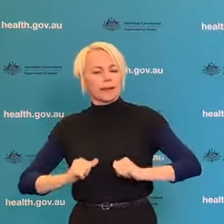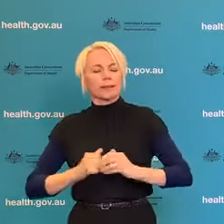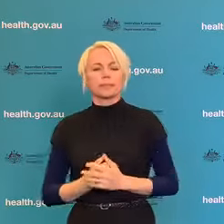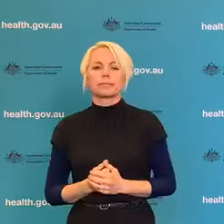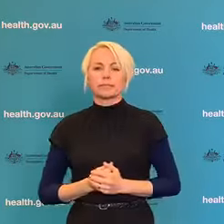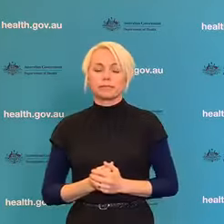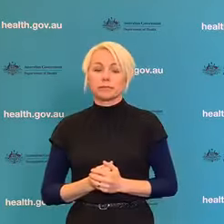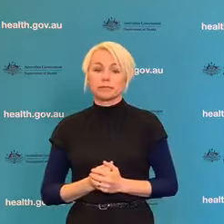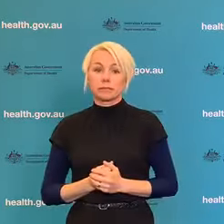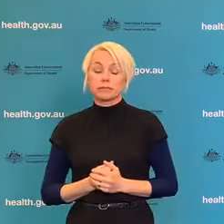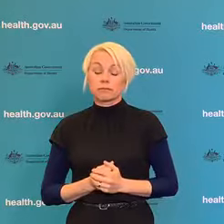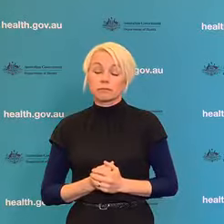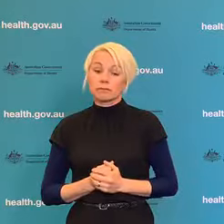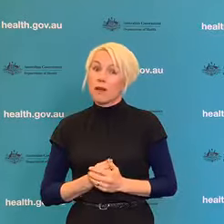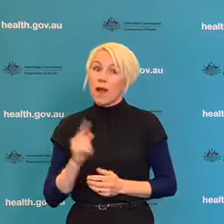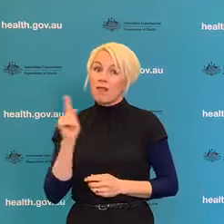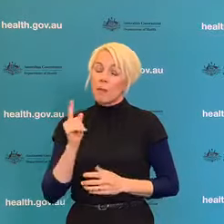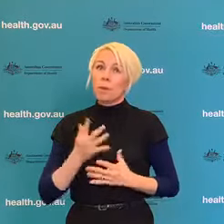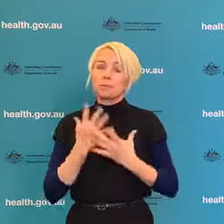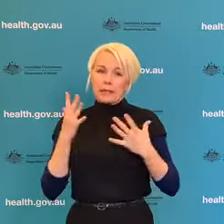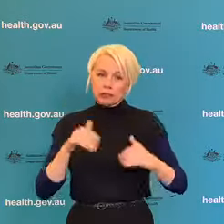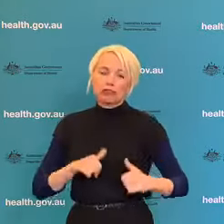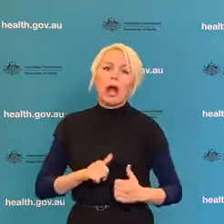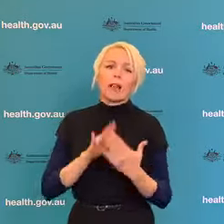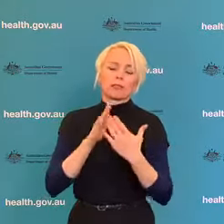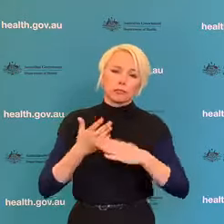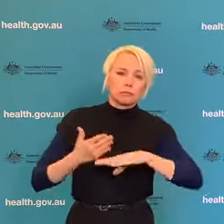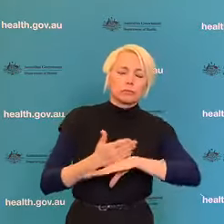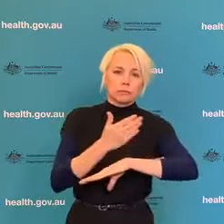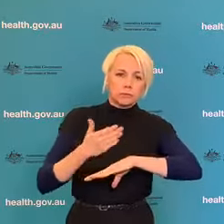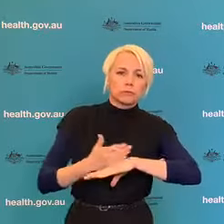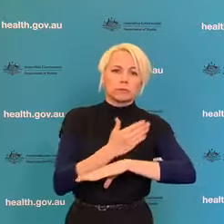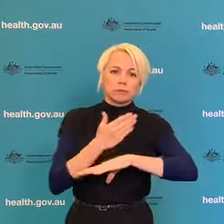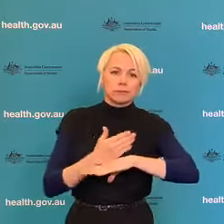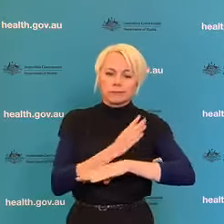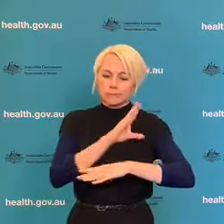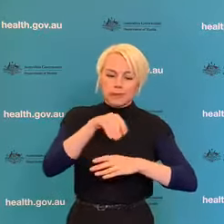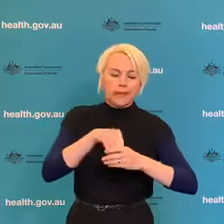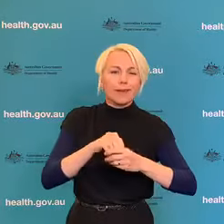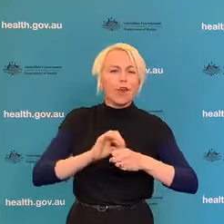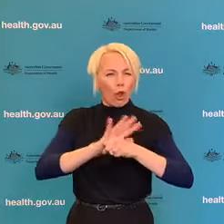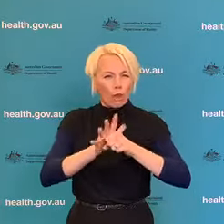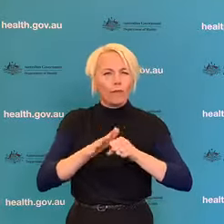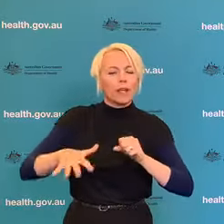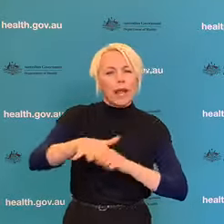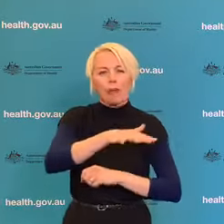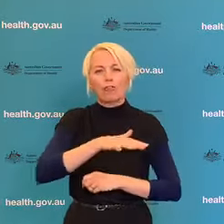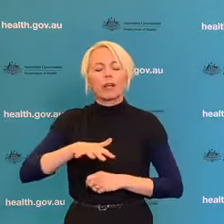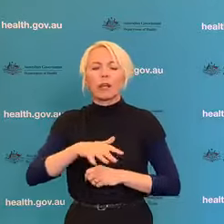my profession faces on a daily basis. And as always, nurses have continued to